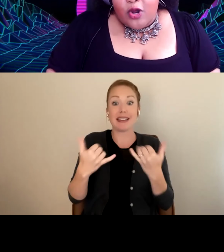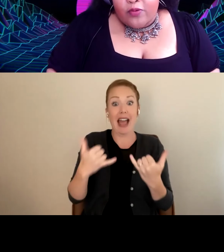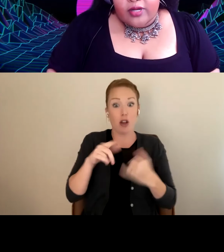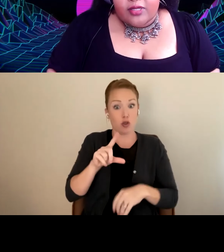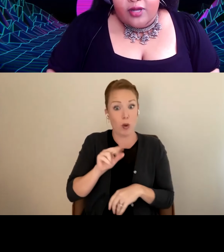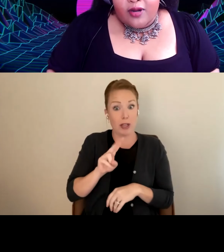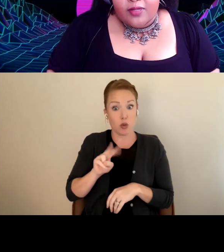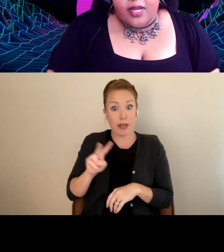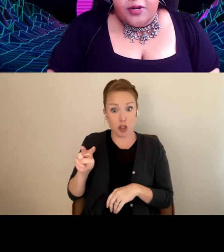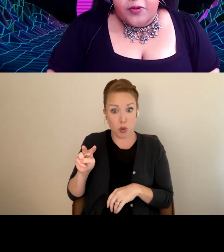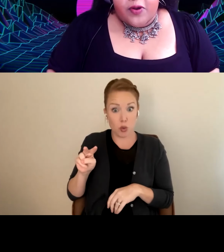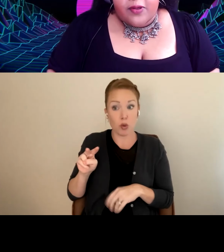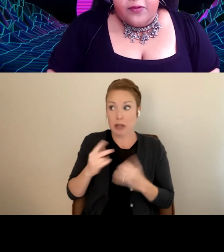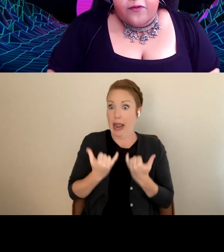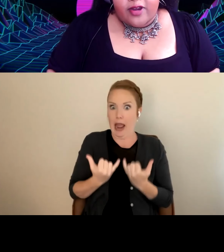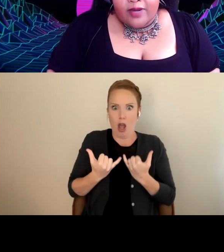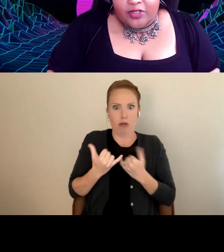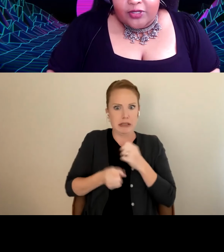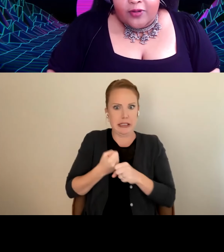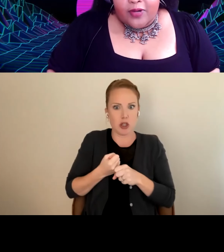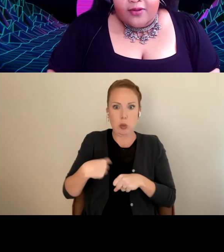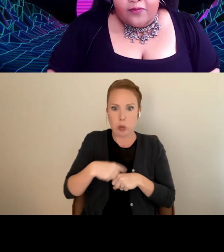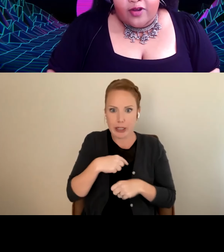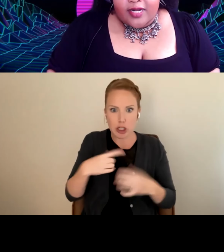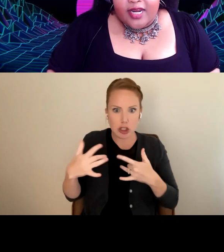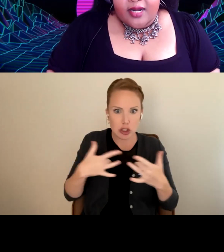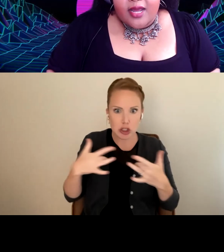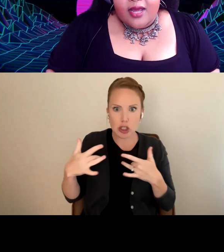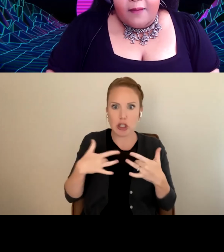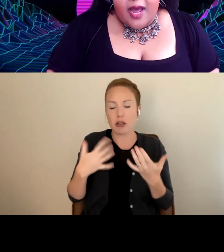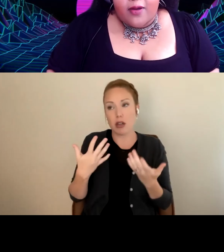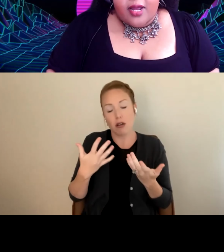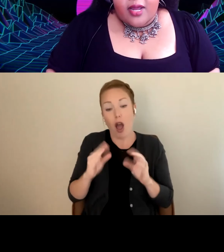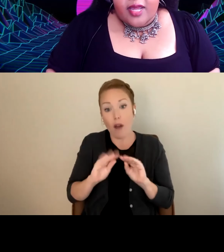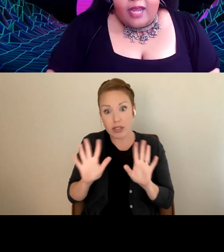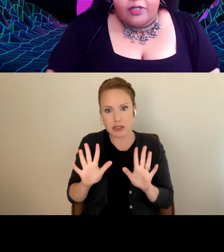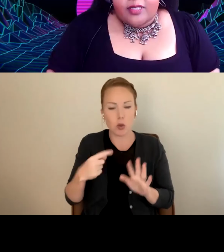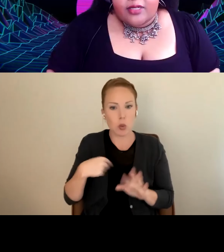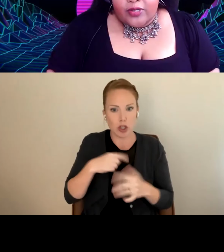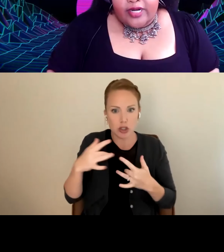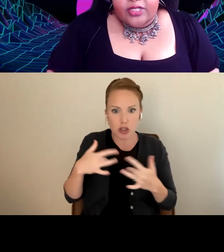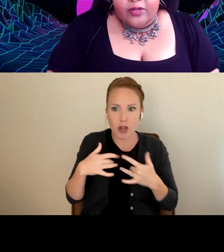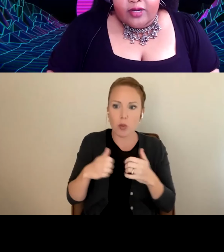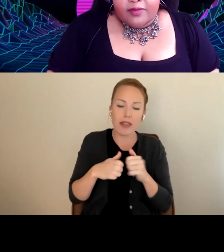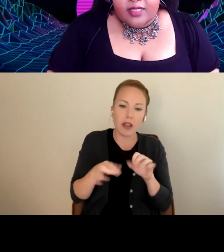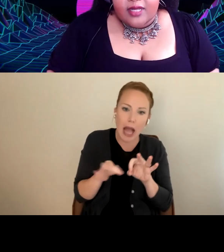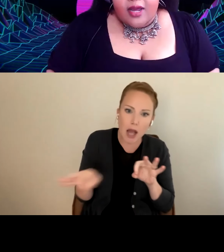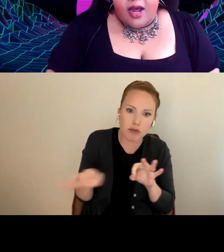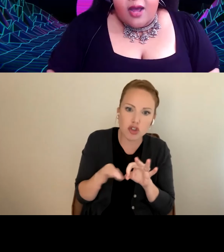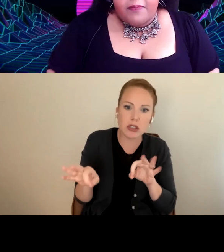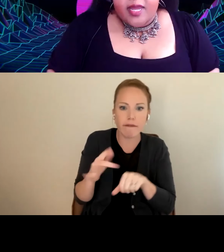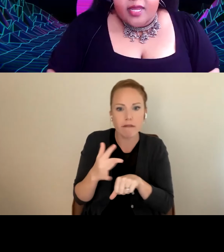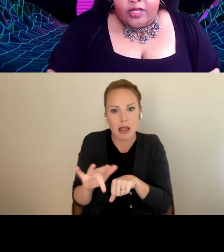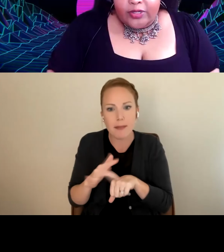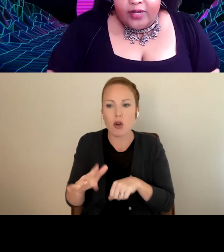we are concerned very much so and very needed about captions and transcripts being included